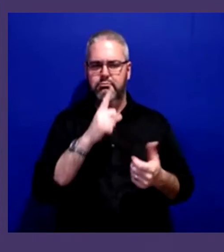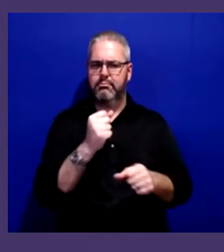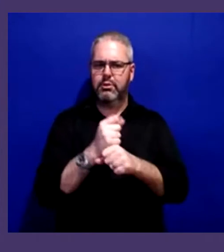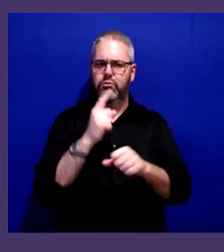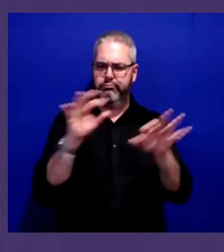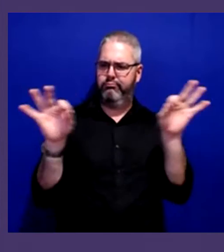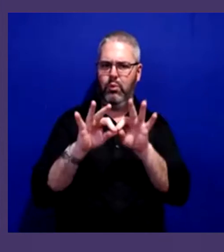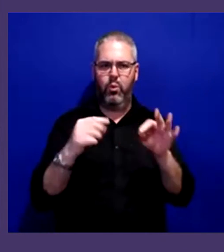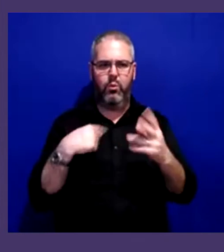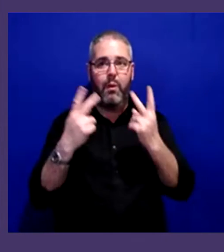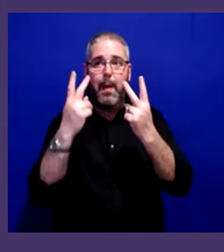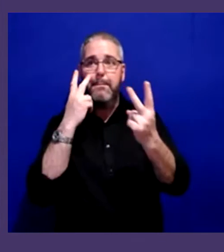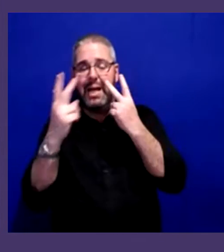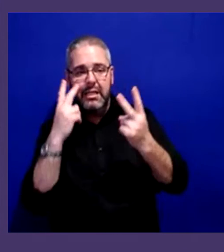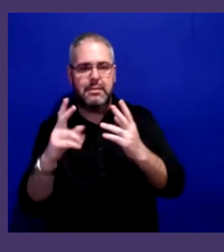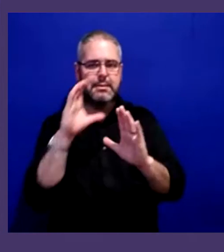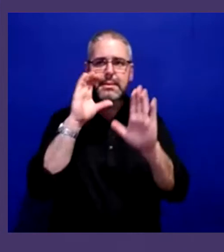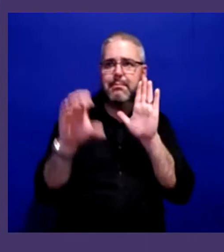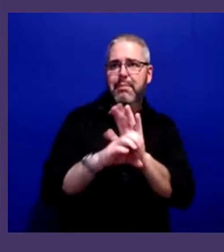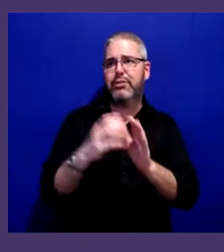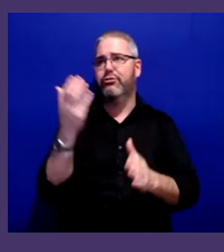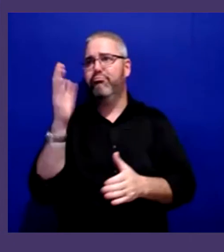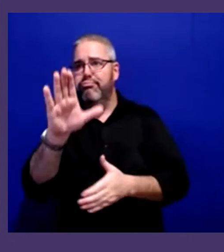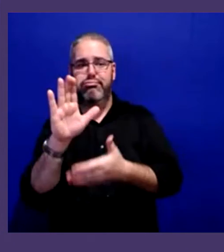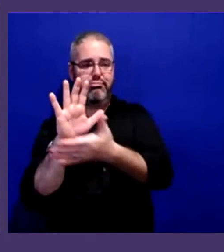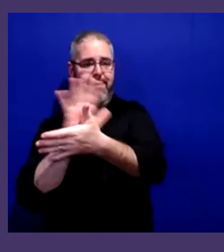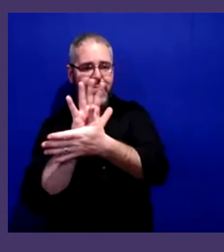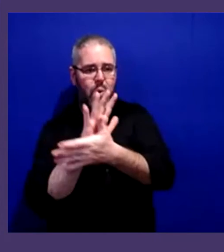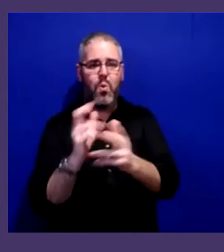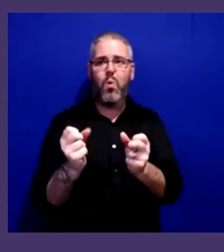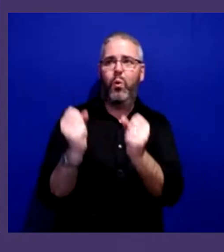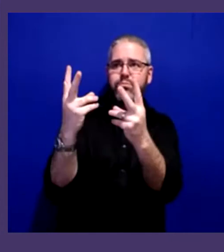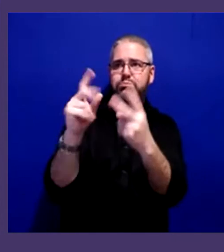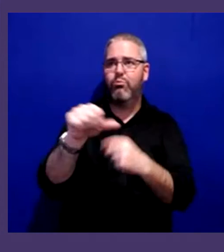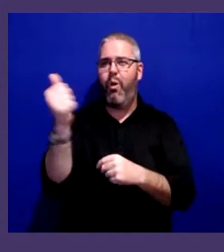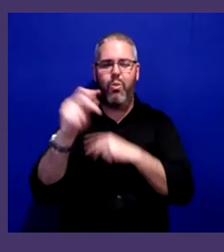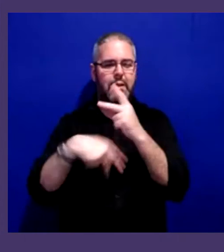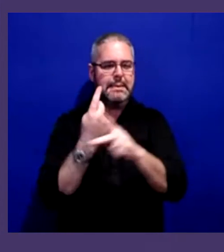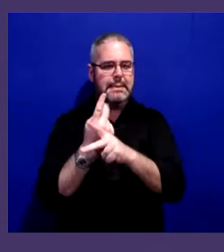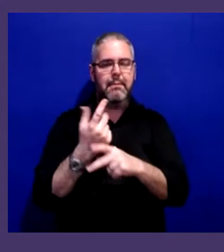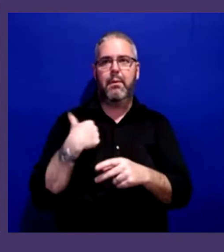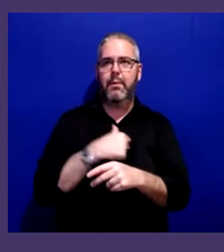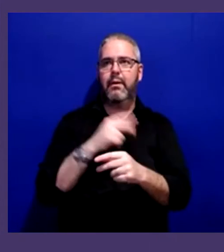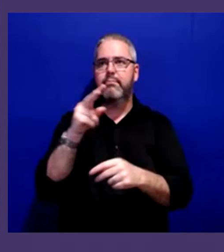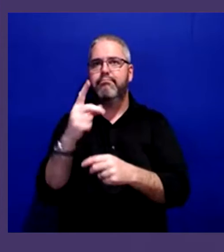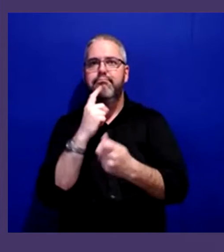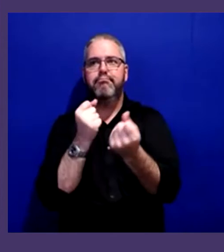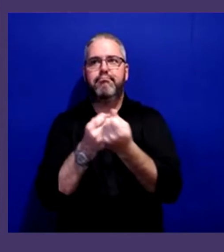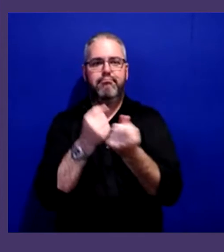graphics, videos, or additional media to support our content is super helpful.